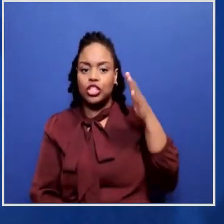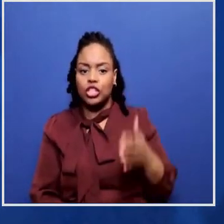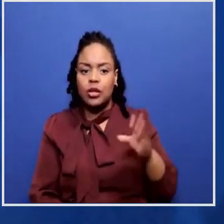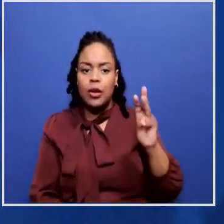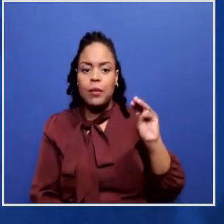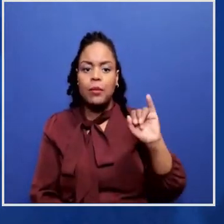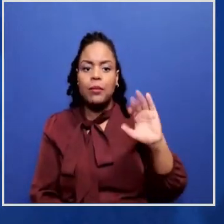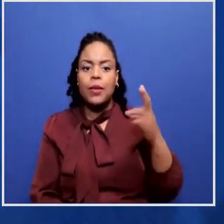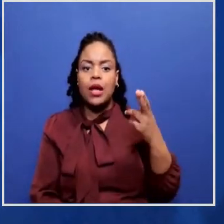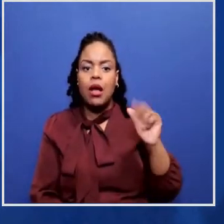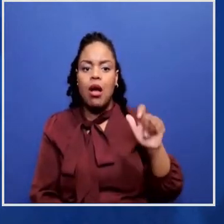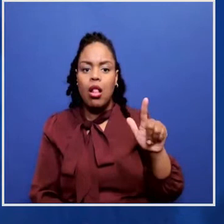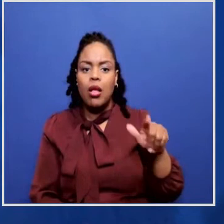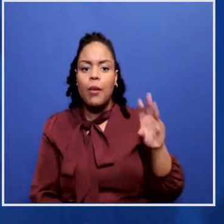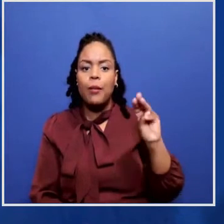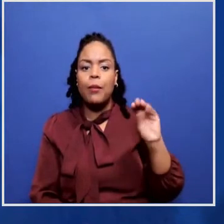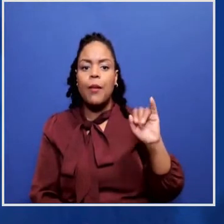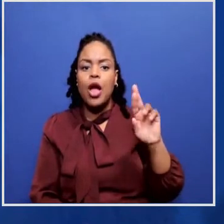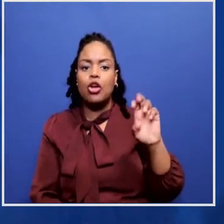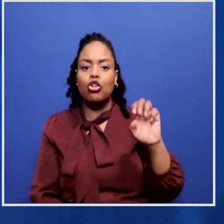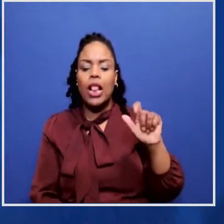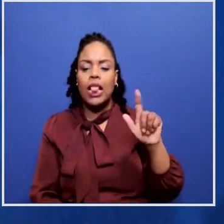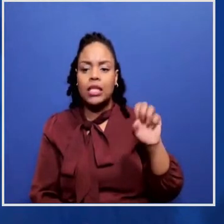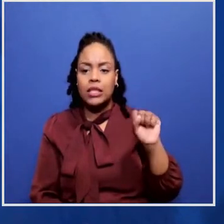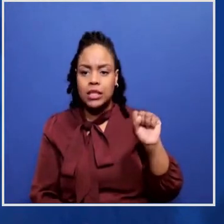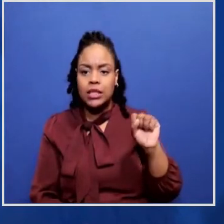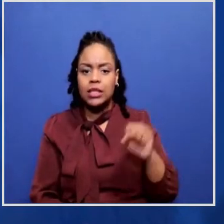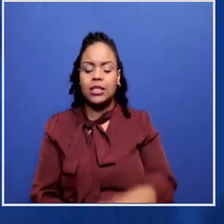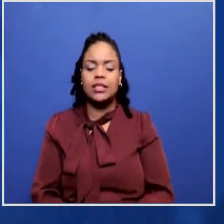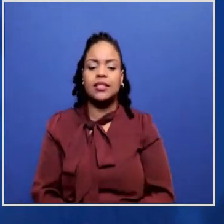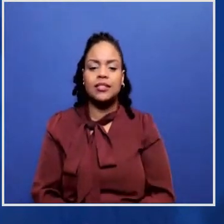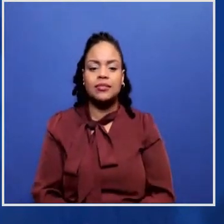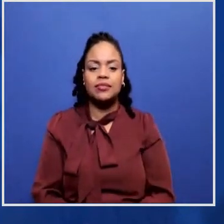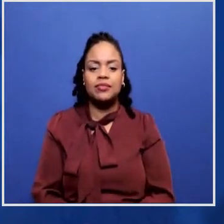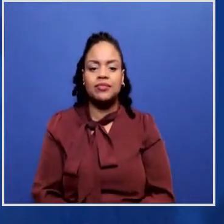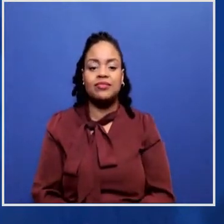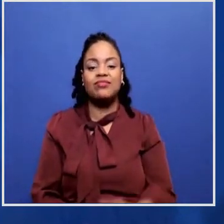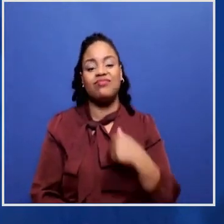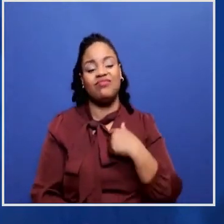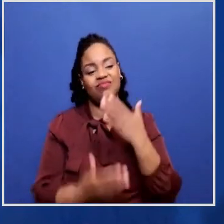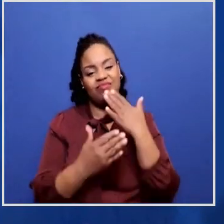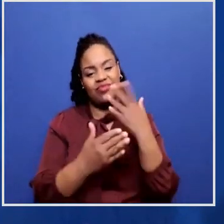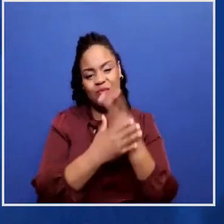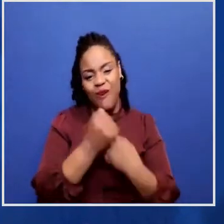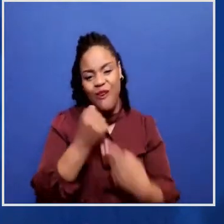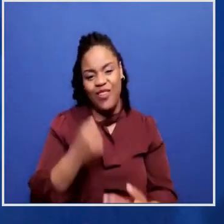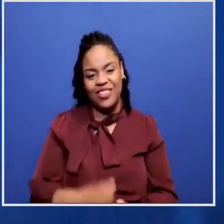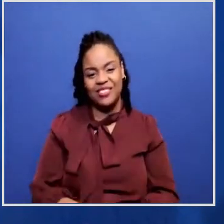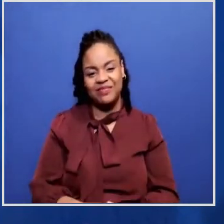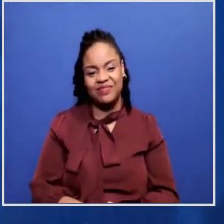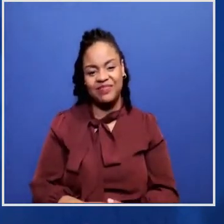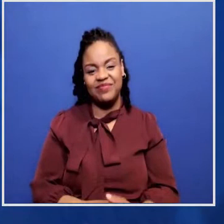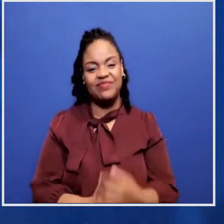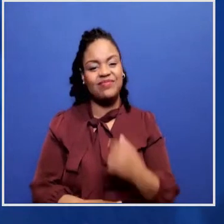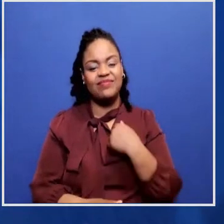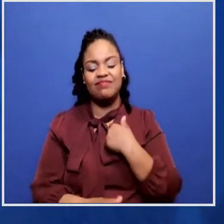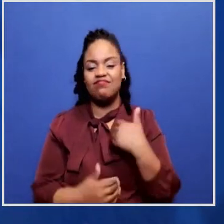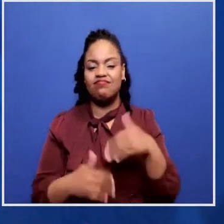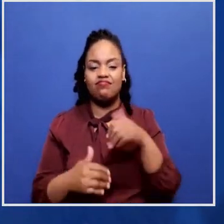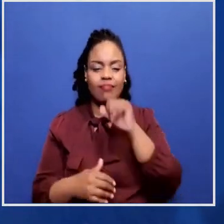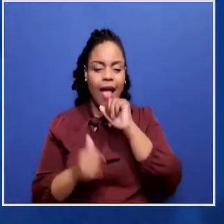AND VOLUNTEER , MICHAEL